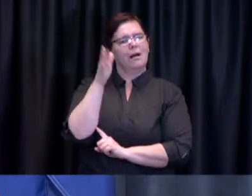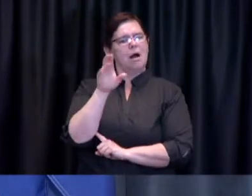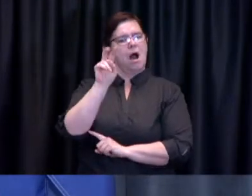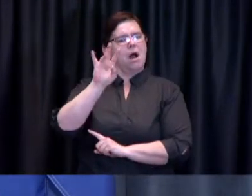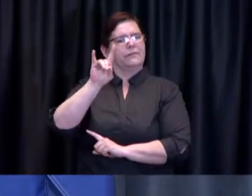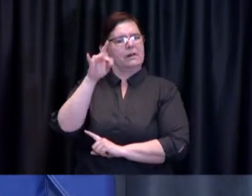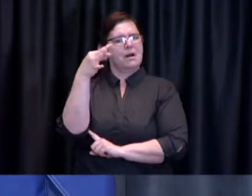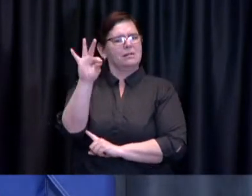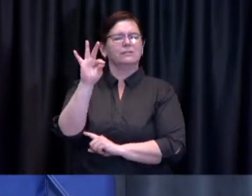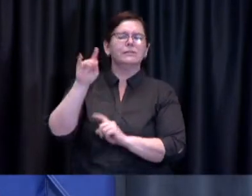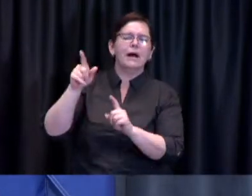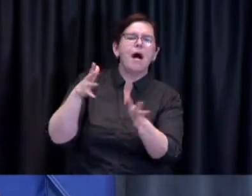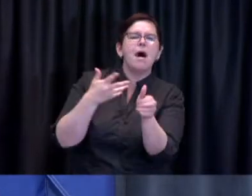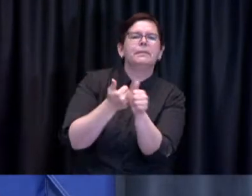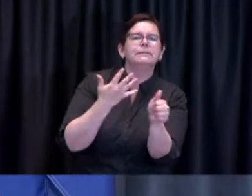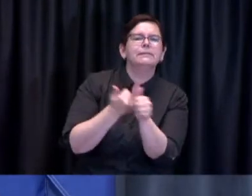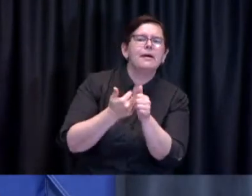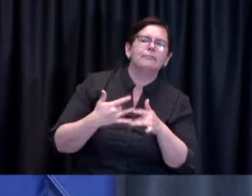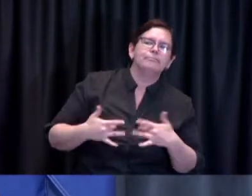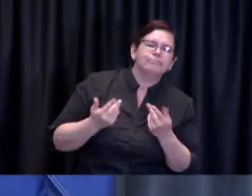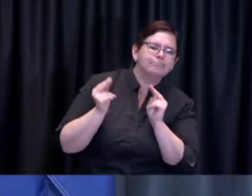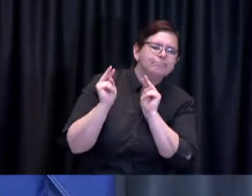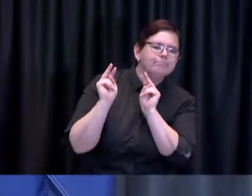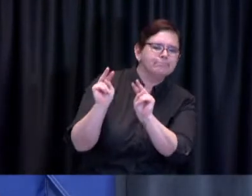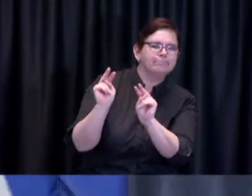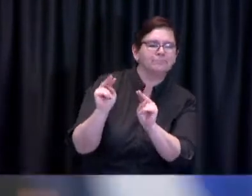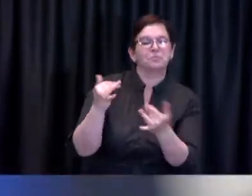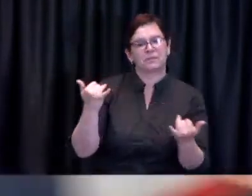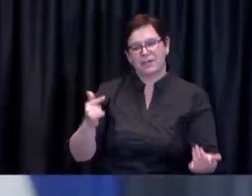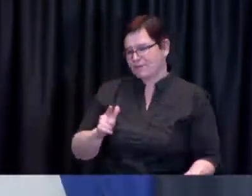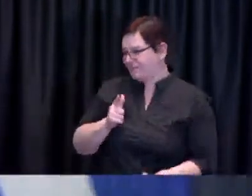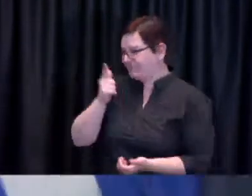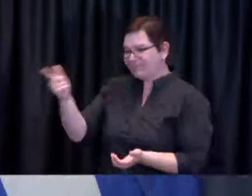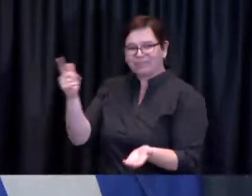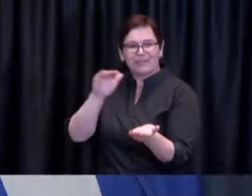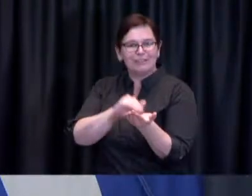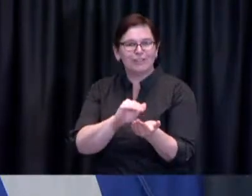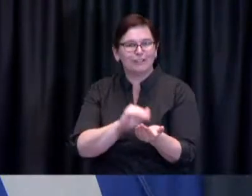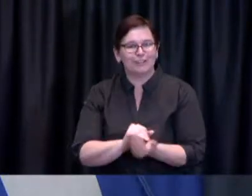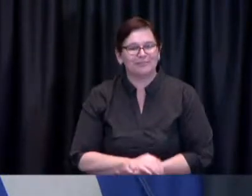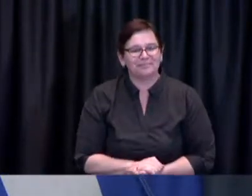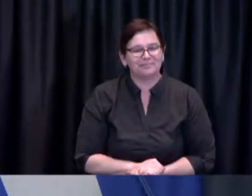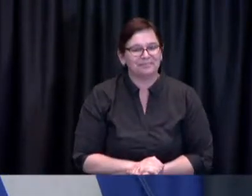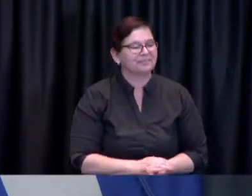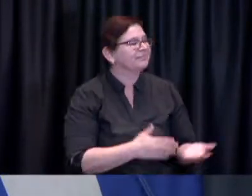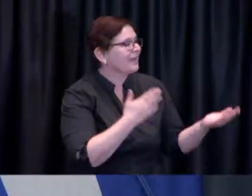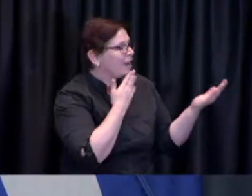I will now invite Dr. de Villa to bring her report. Thank you Chief Pegg and good afternoon.